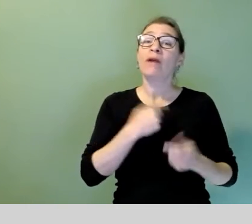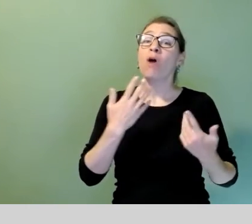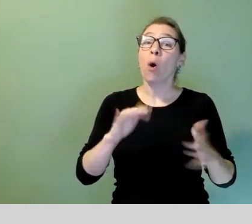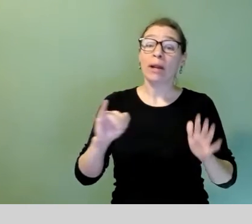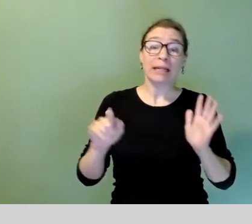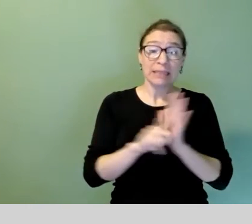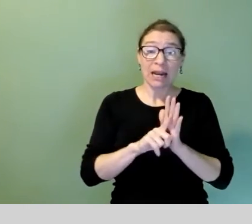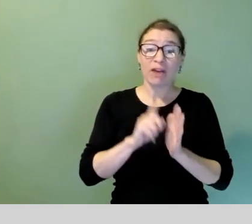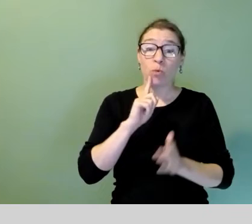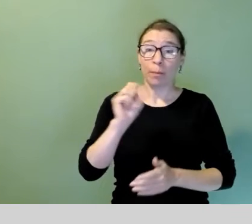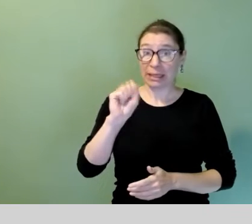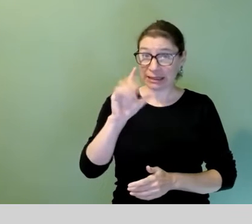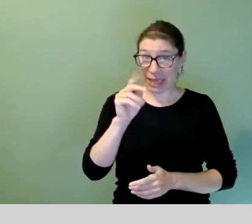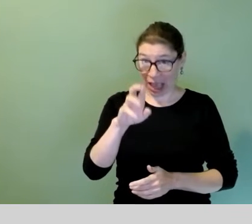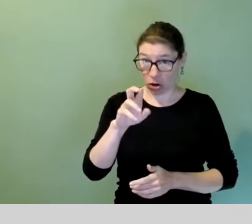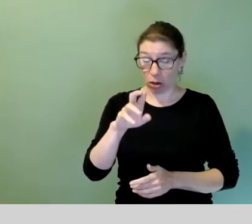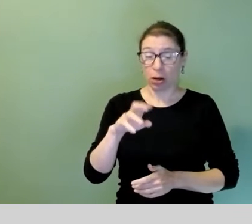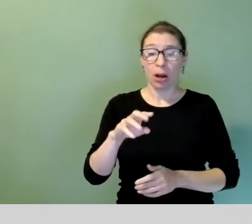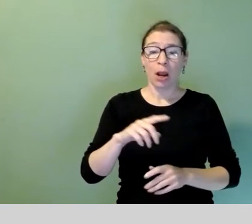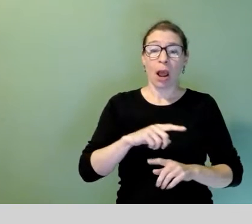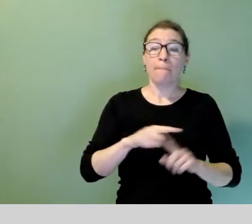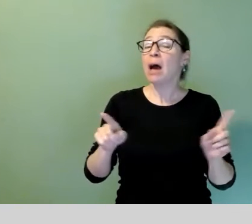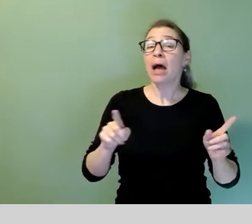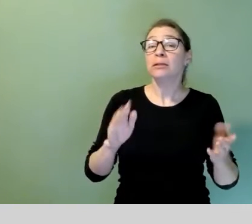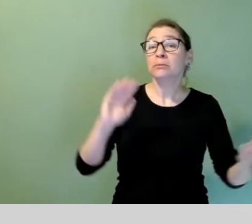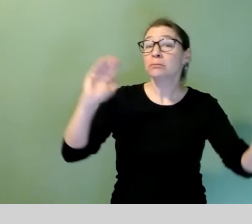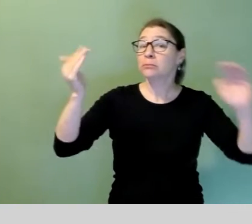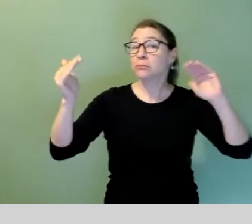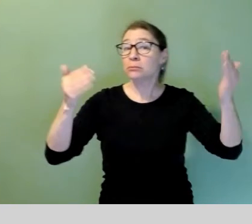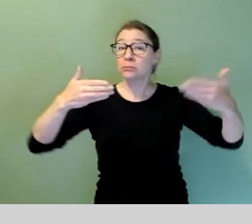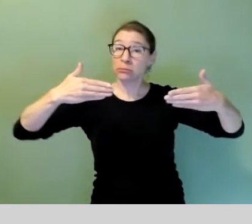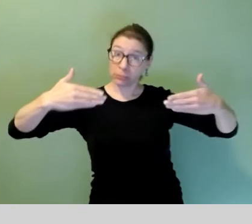So this will be a scatter plot. On the other hand, contrast that with the equivalent